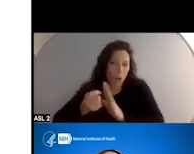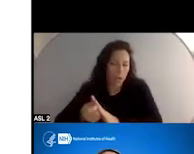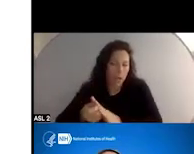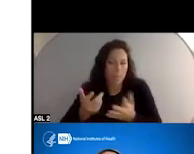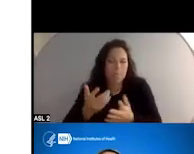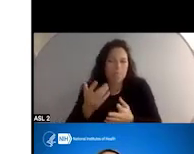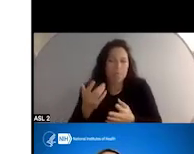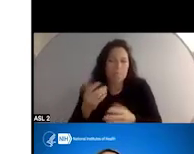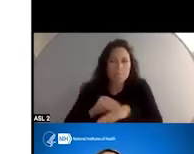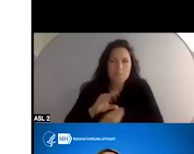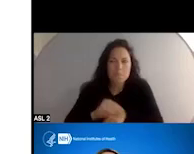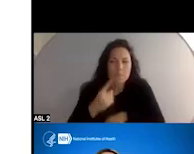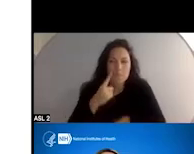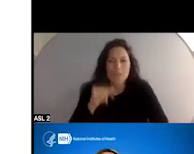Julia, we'll address this one to you.